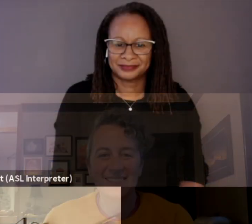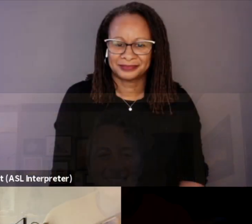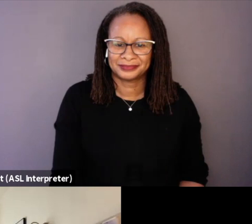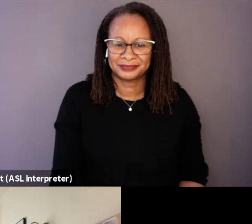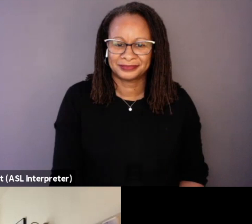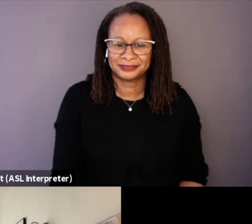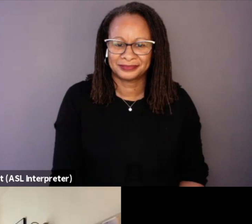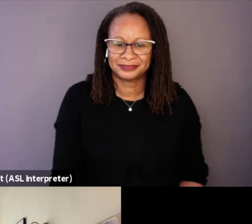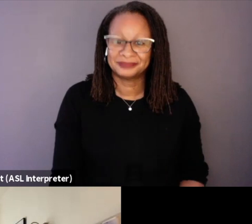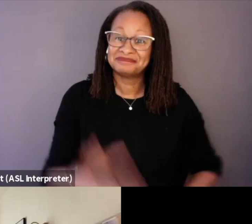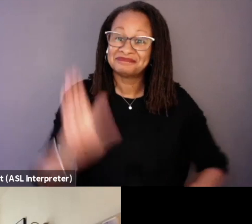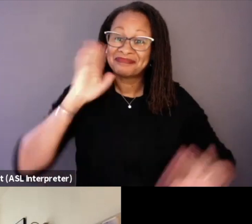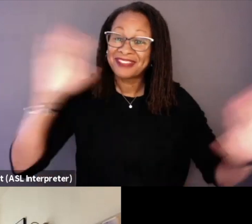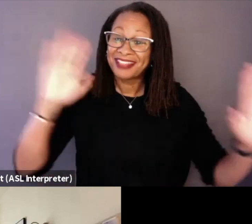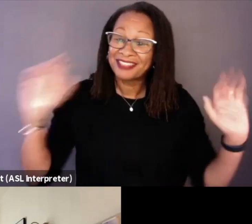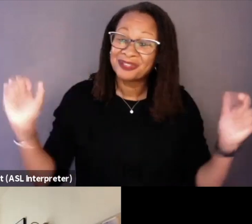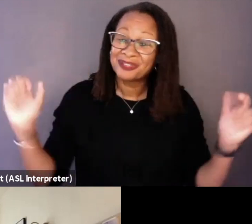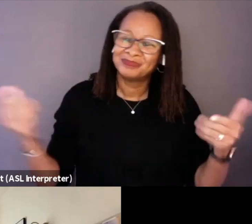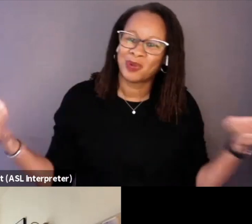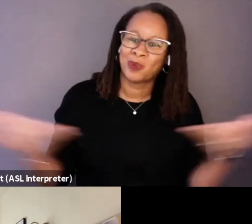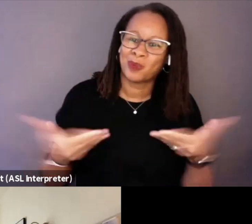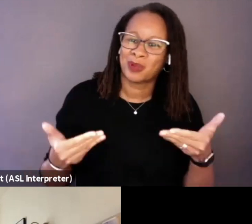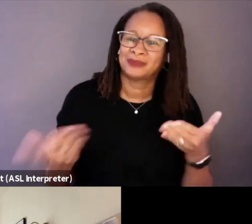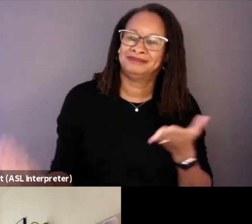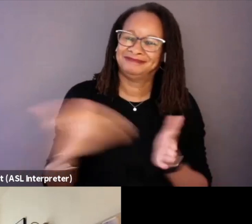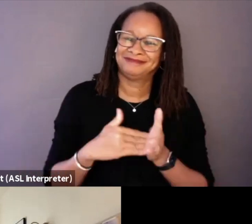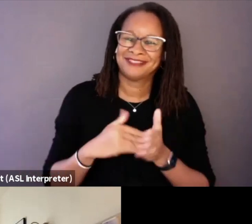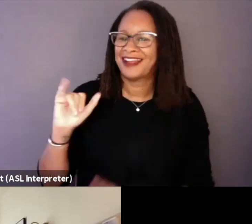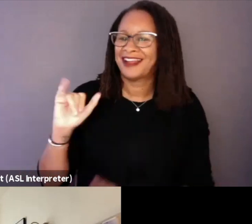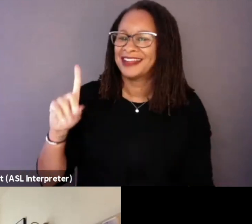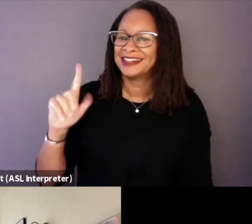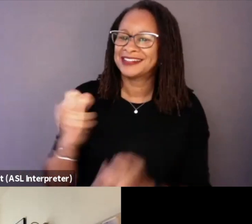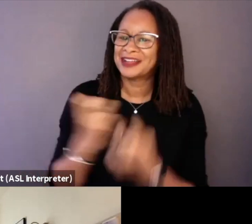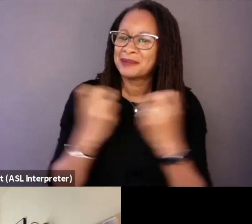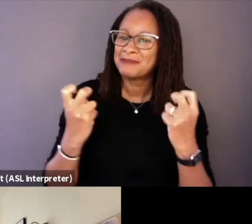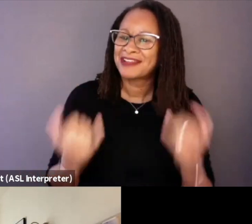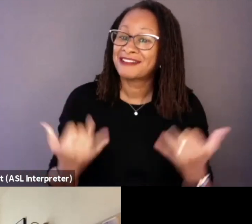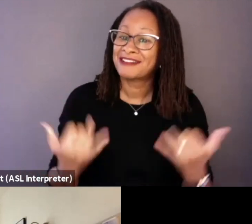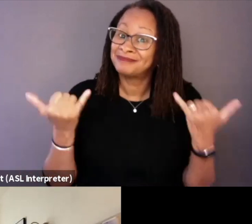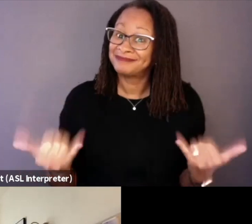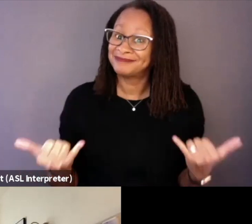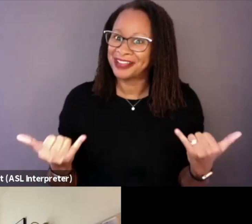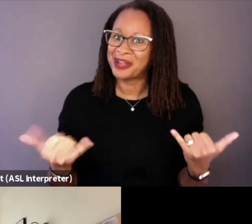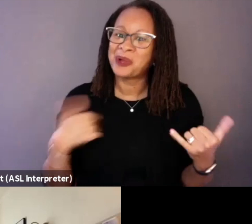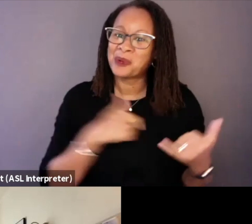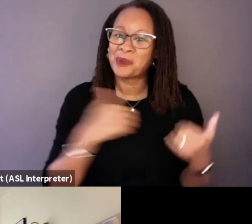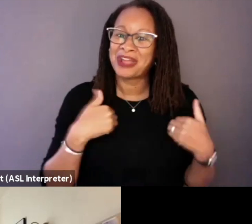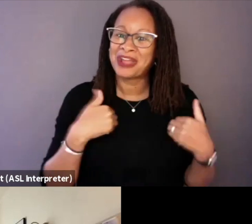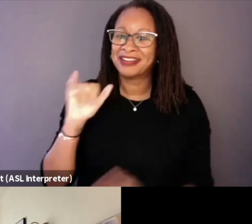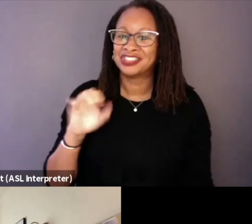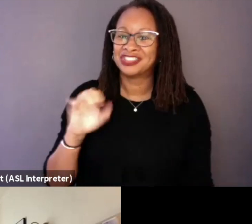Hello everybody, please welcome to another IDA panel. This time we have Jessica Beshir,